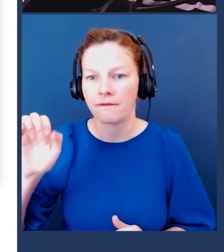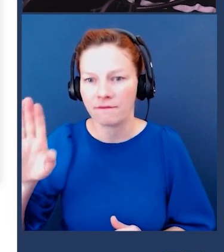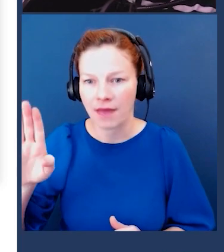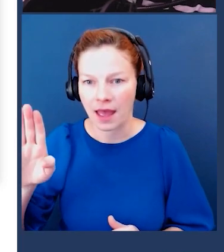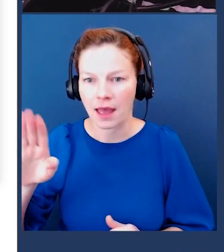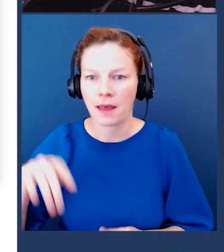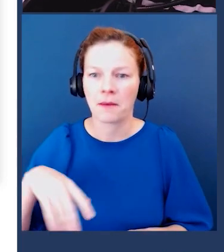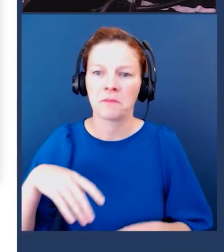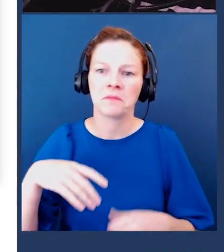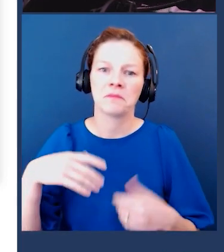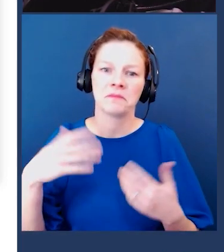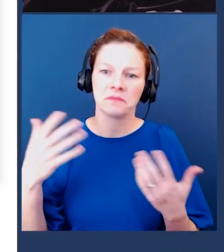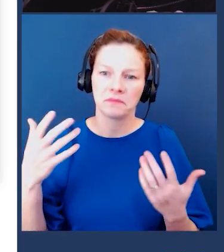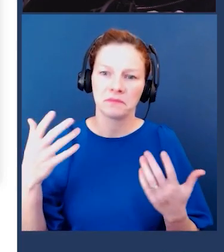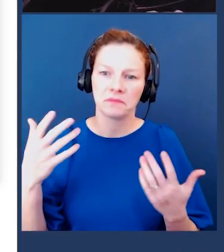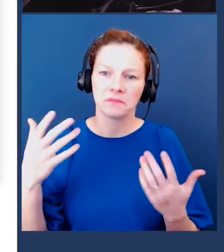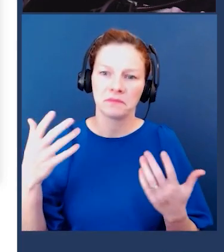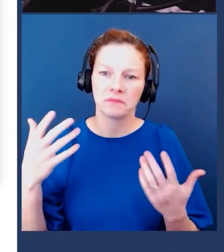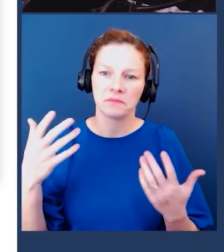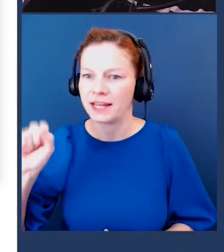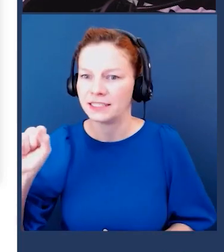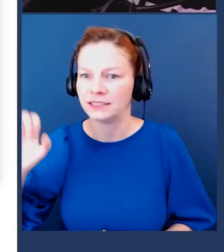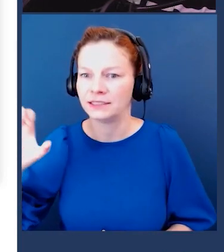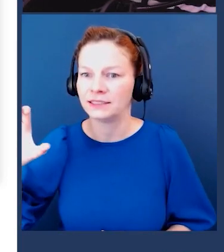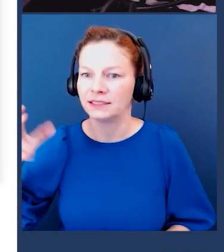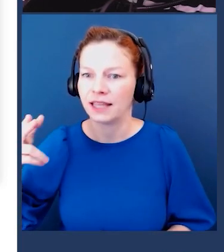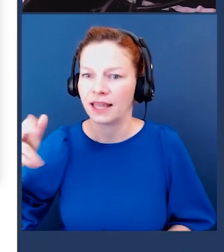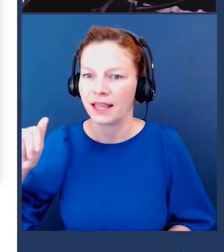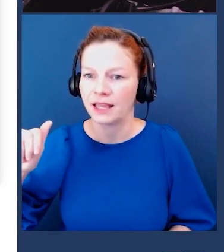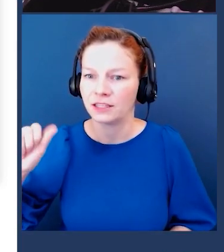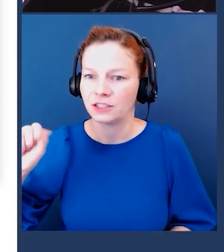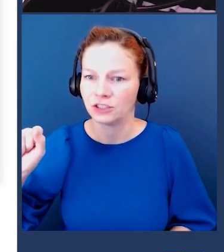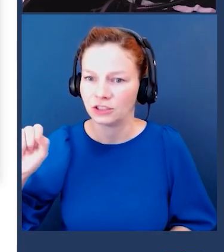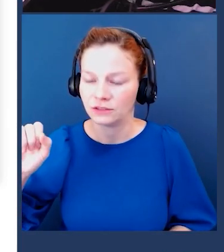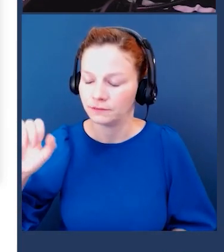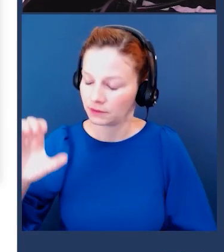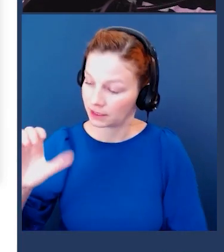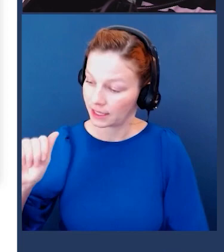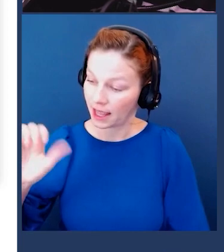these kind of optimization that is done in a platform specifically that managed combat,